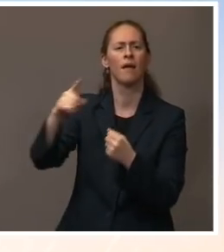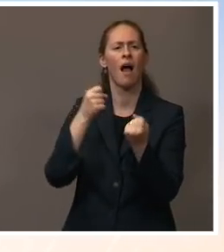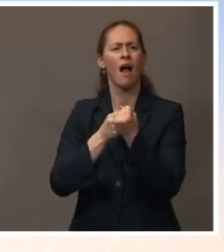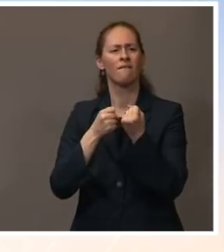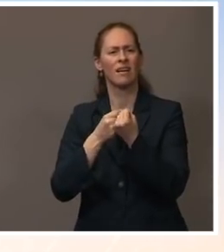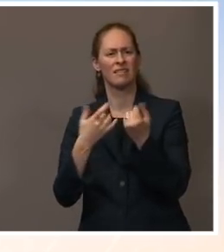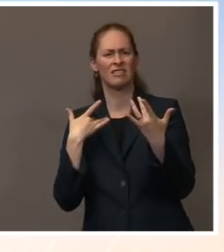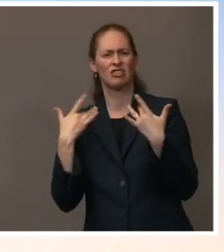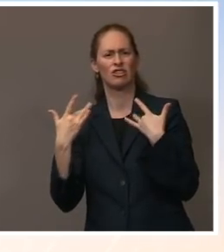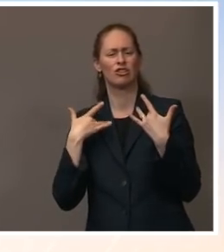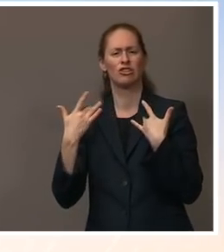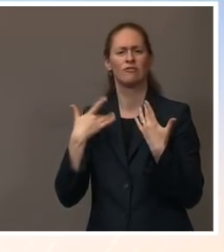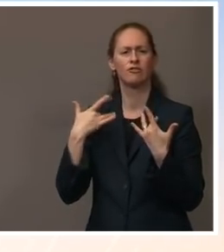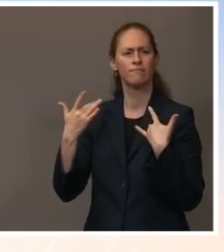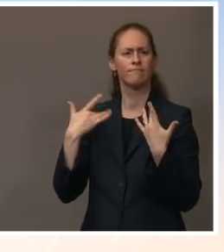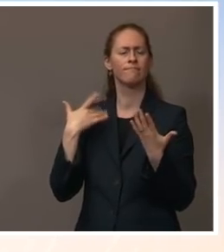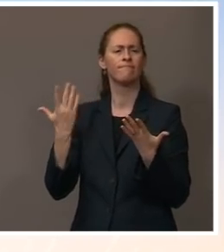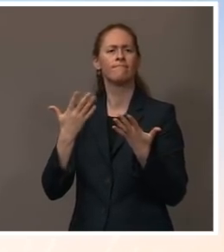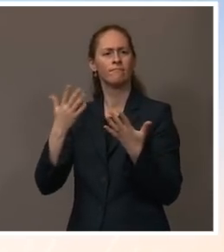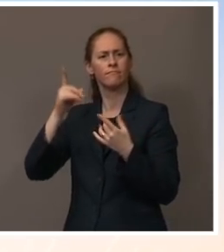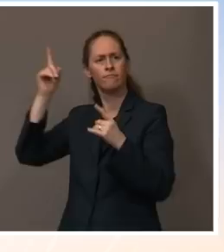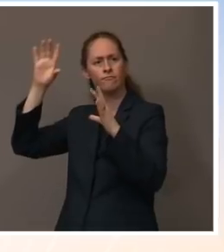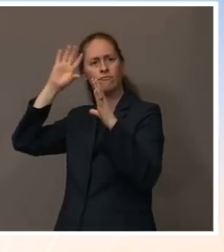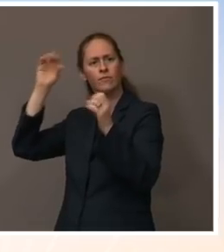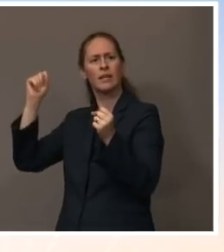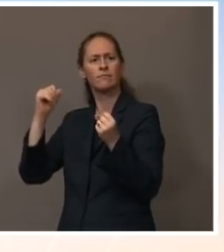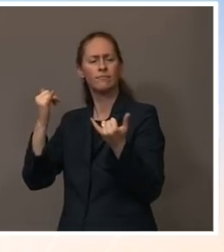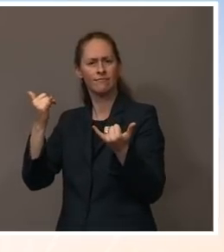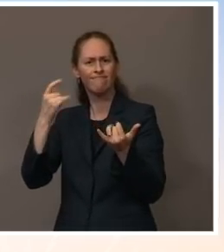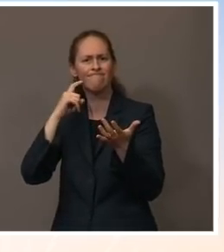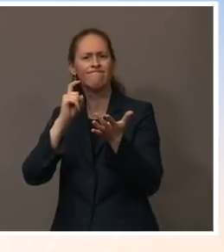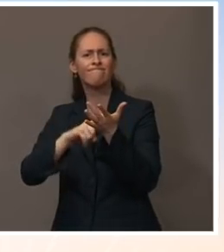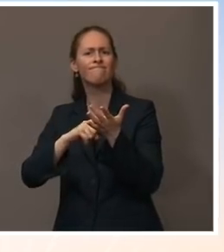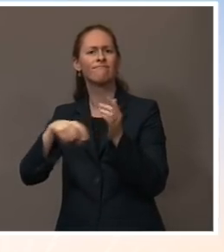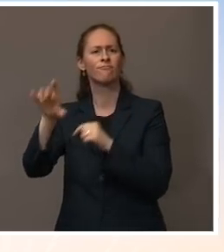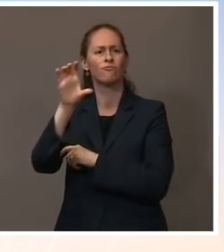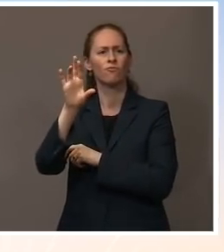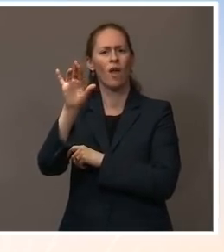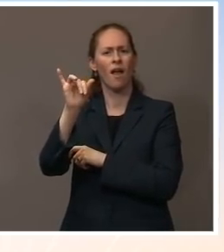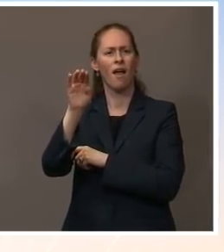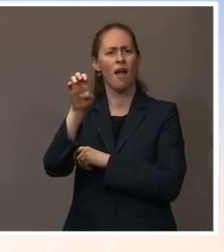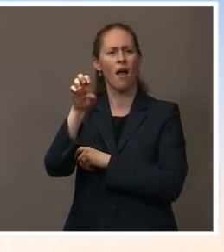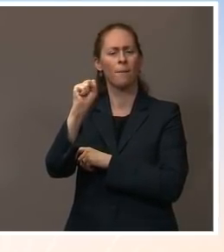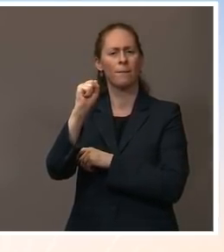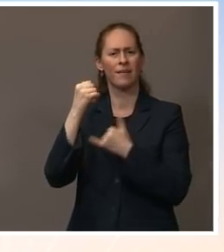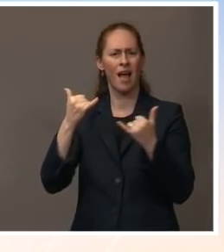you know, a trend of rising crime -- this crime uptick in American cities -- could actually undercut efforts on police reform,